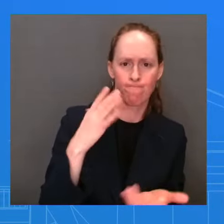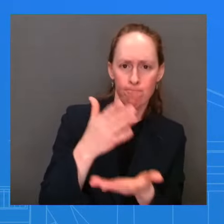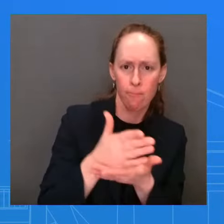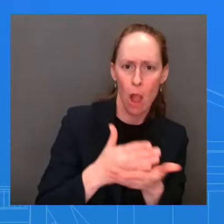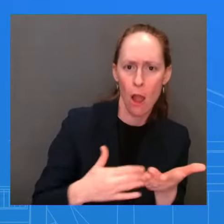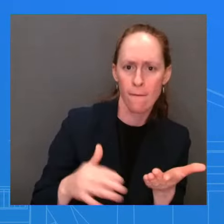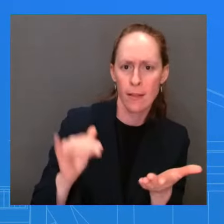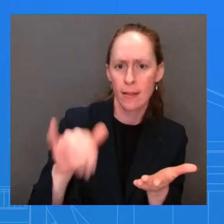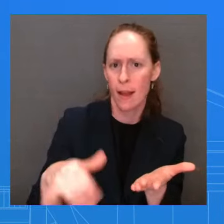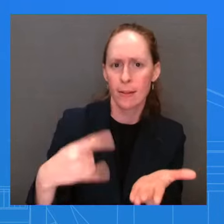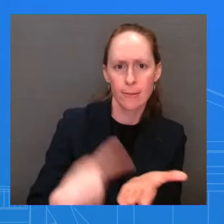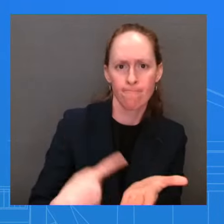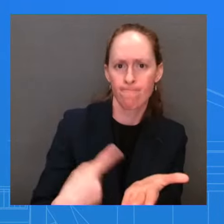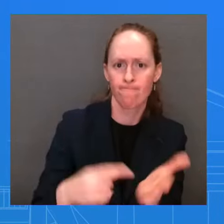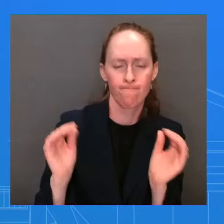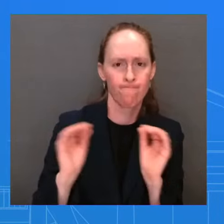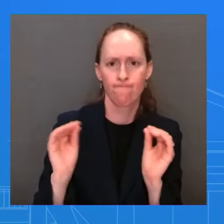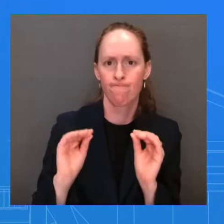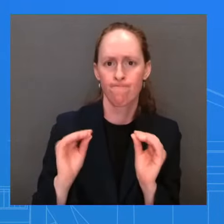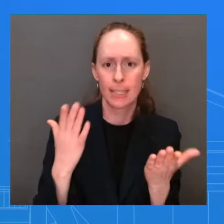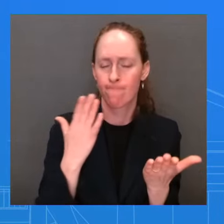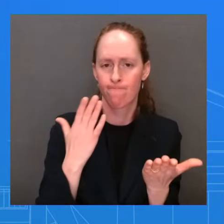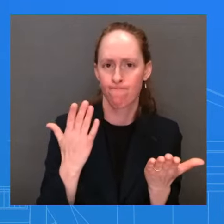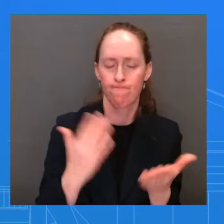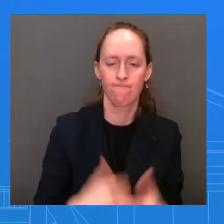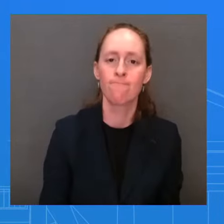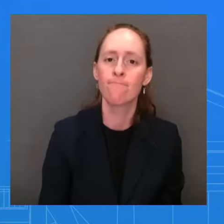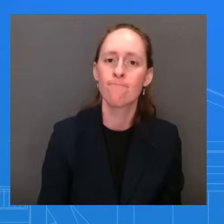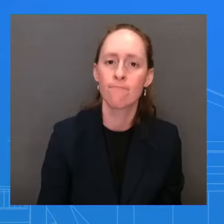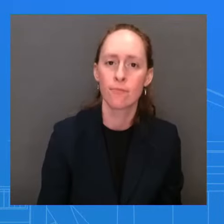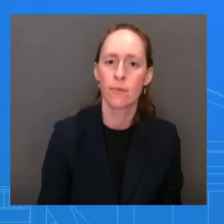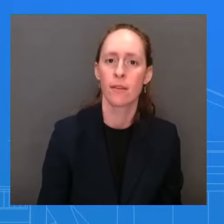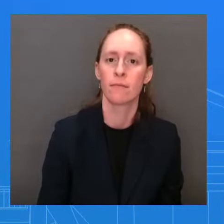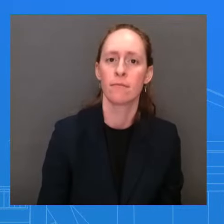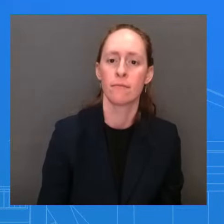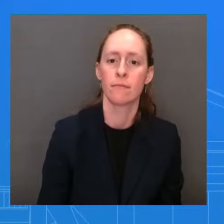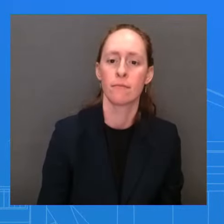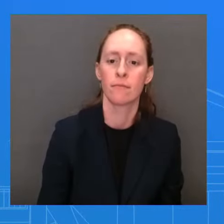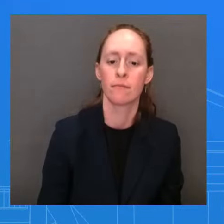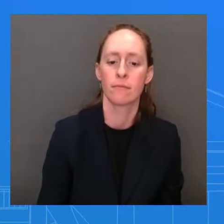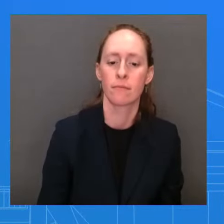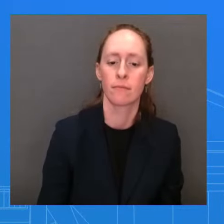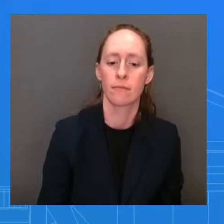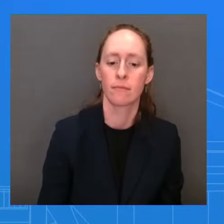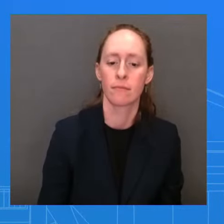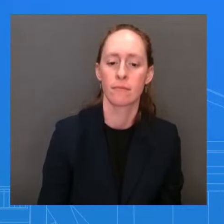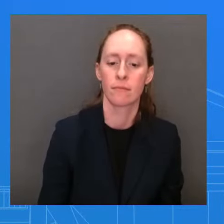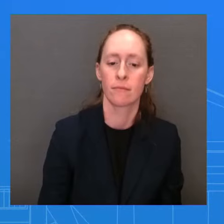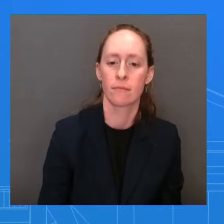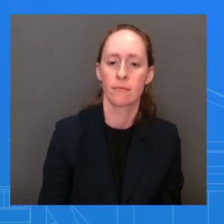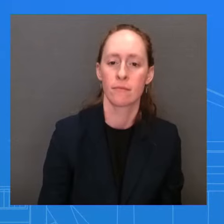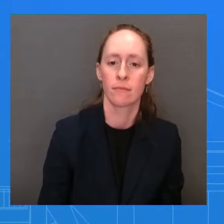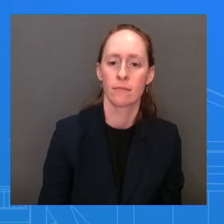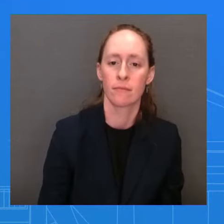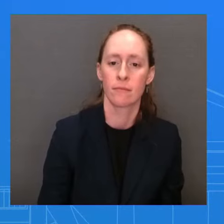The Press: Thanks. Thanks a lot, Karine. Was the timing of Domestic Policy Advisor Susan Rice's departure at all related to the New York Times article